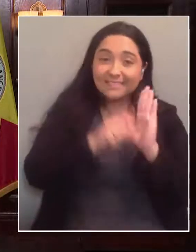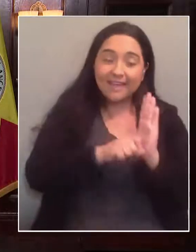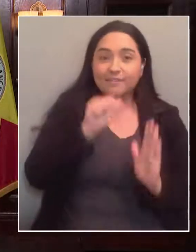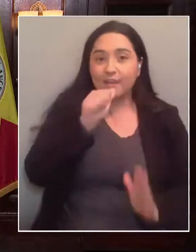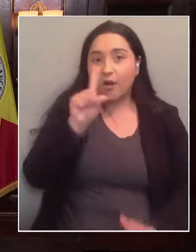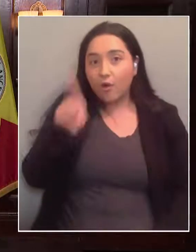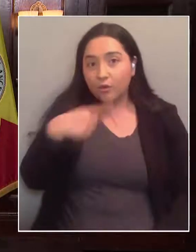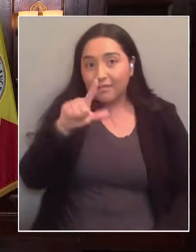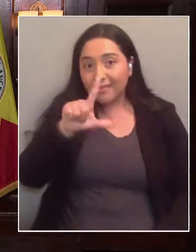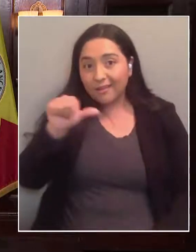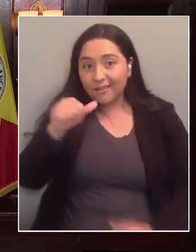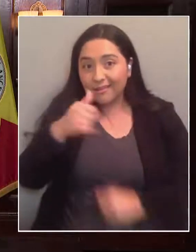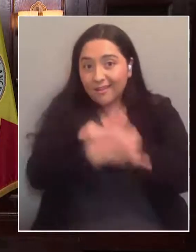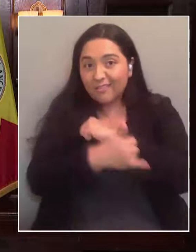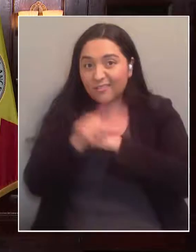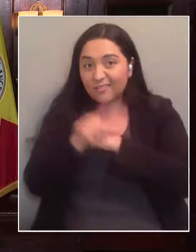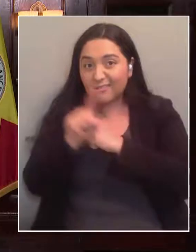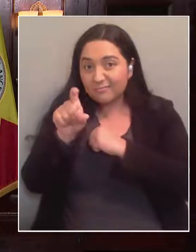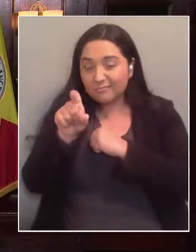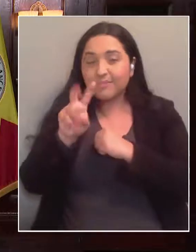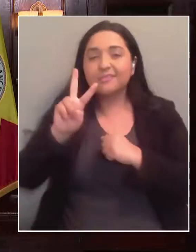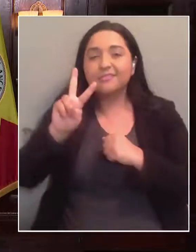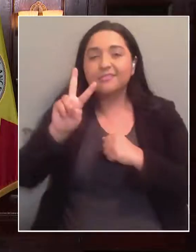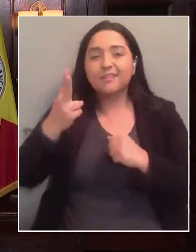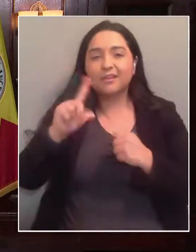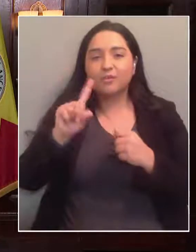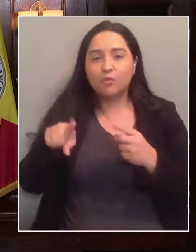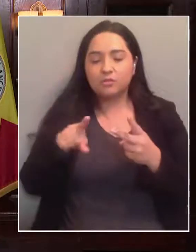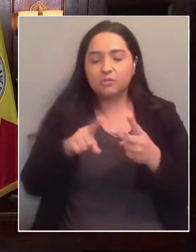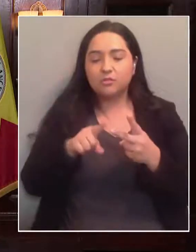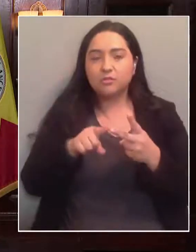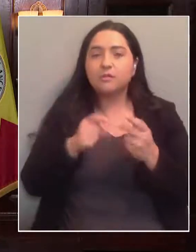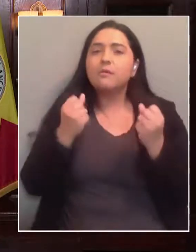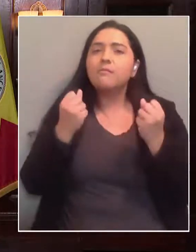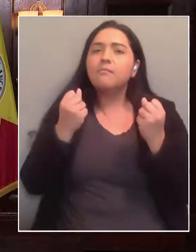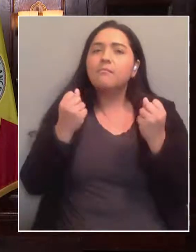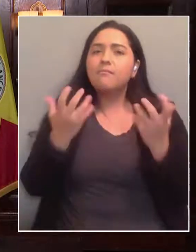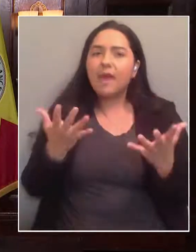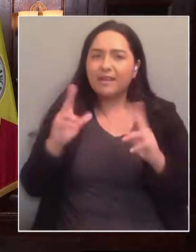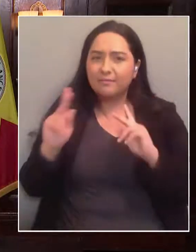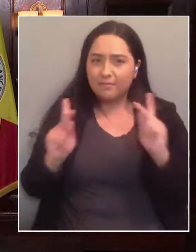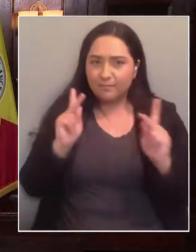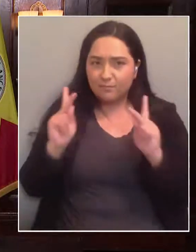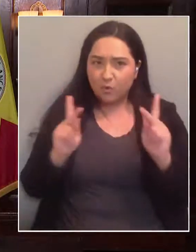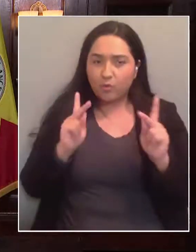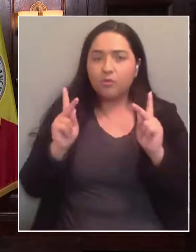GIVEN HOW THERE IS A LOT OF PEOPLE WHO ARE STILL DECLINE TO STAY HOME AND WEAR MASK.